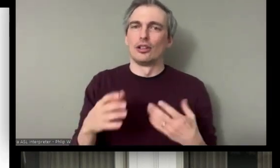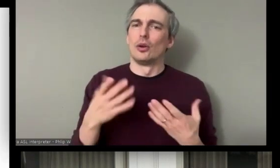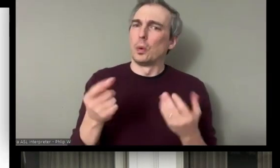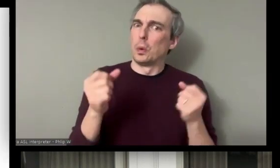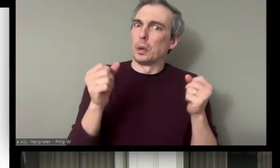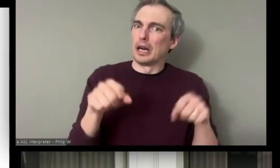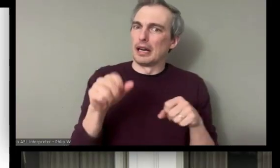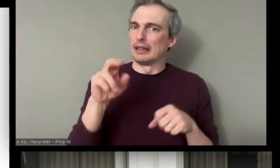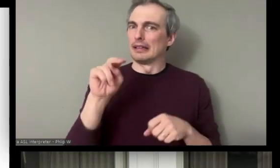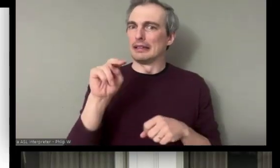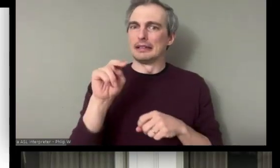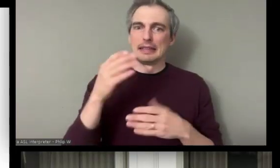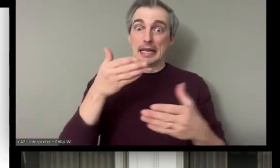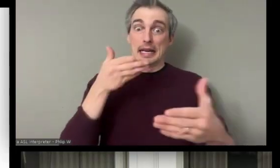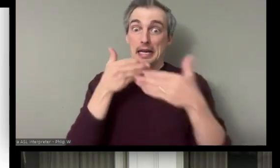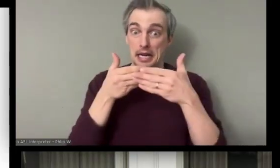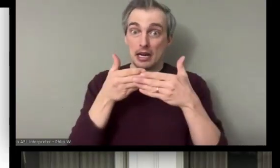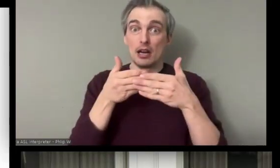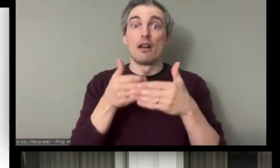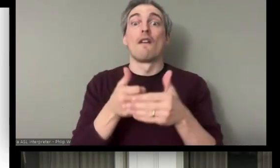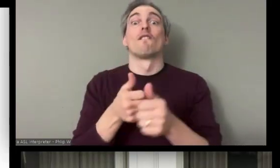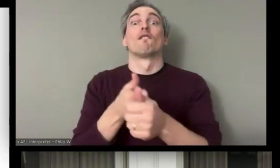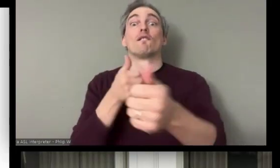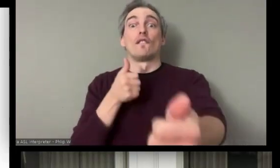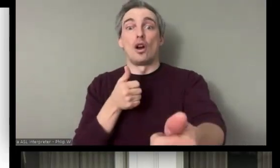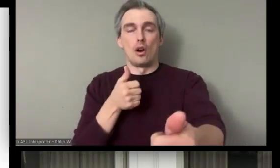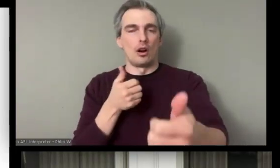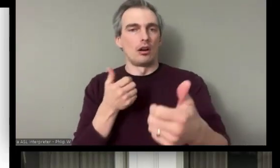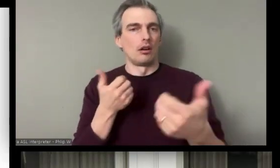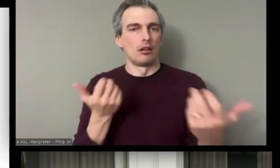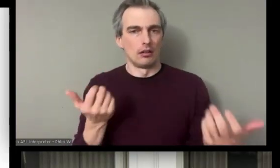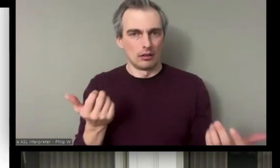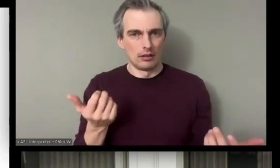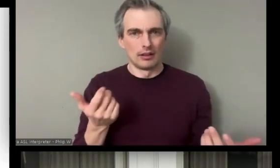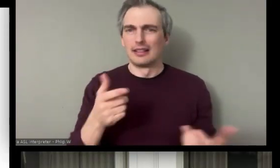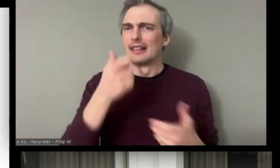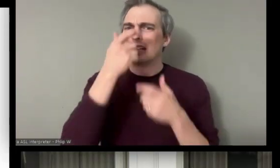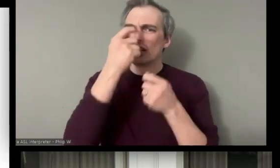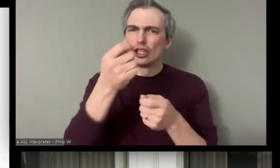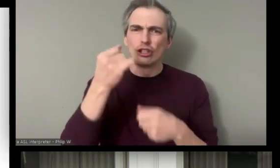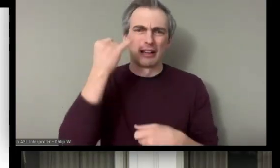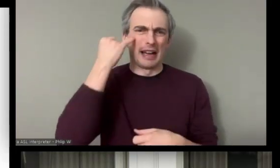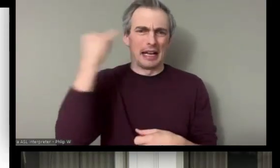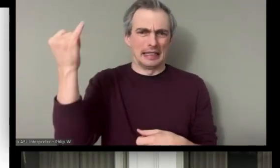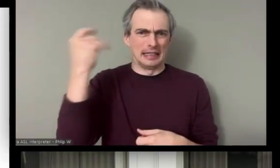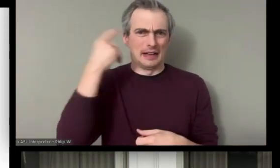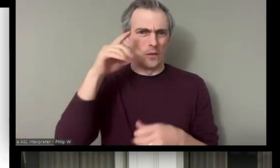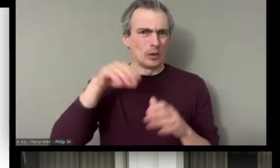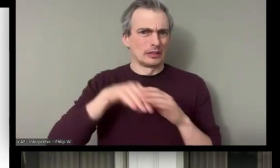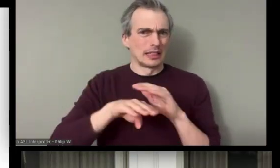And so again, this is just an interesting idea, I think, for accessibility, that the near mode is increasing the font size.